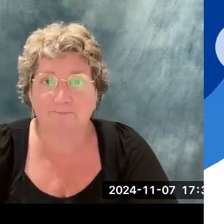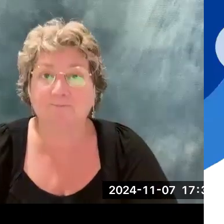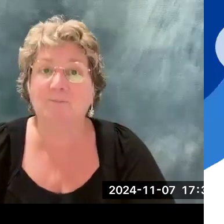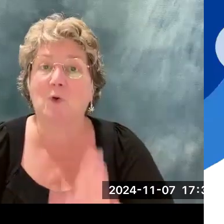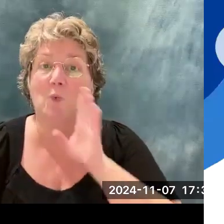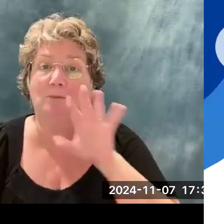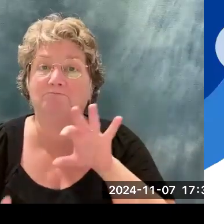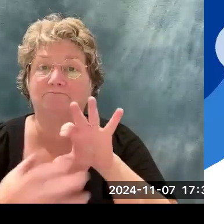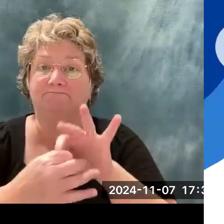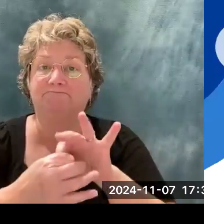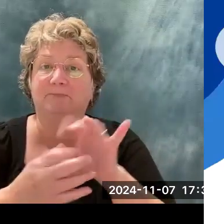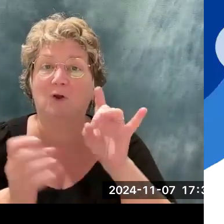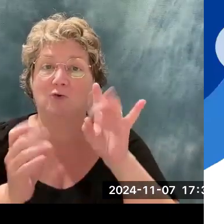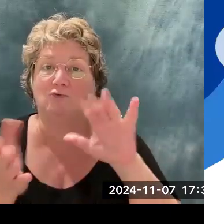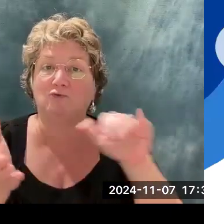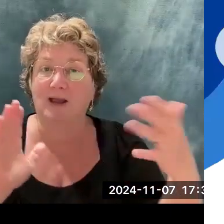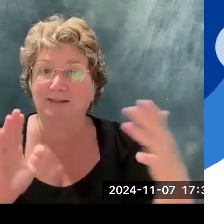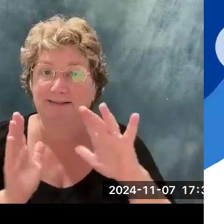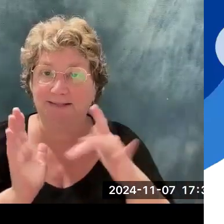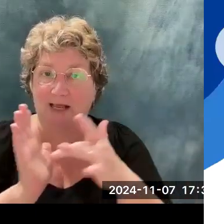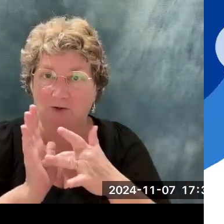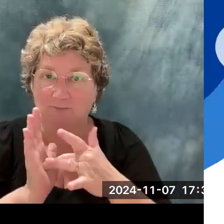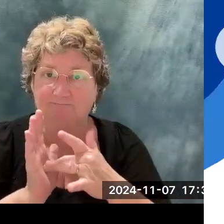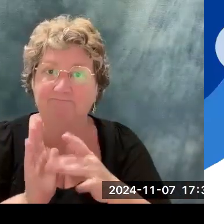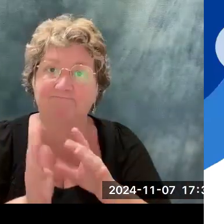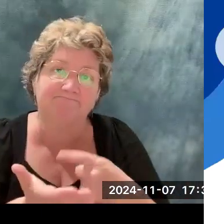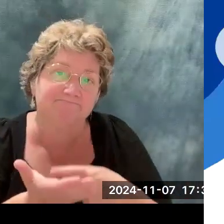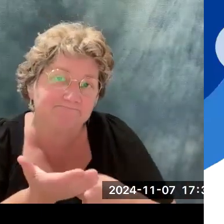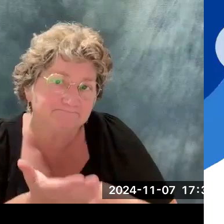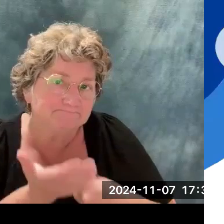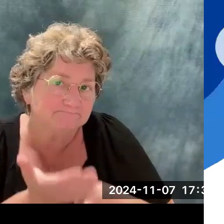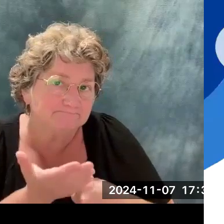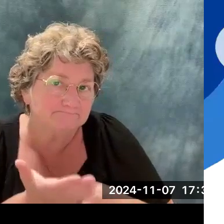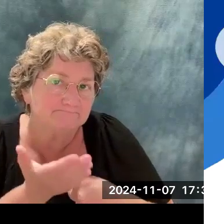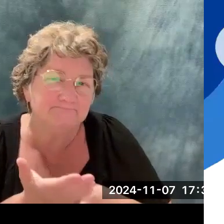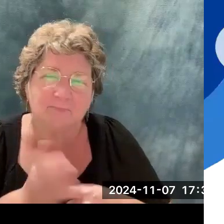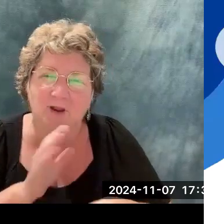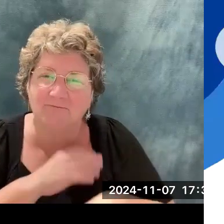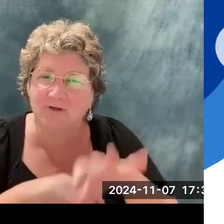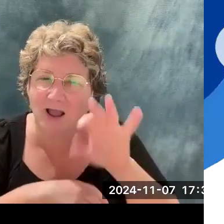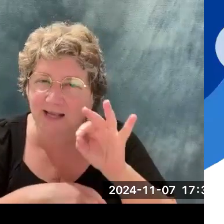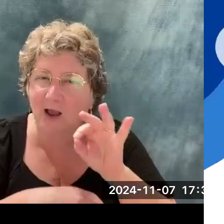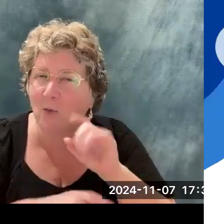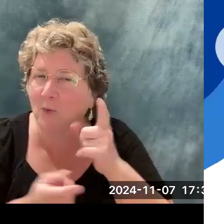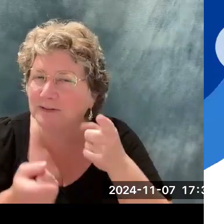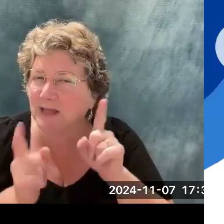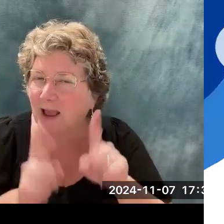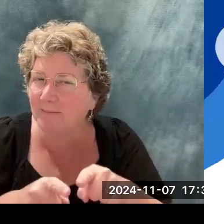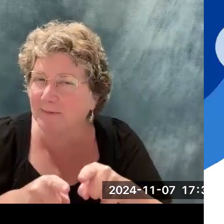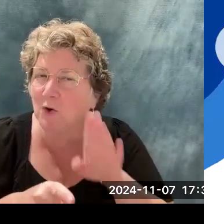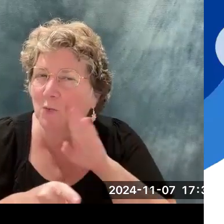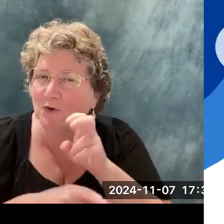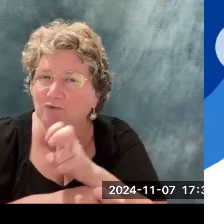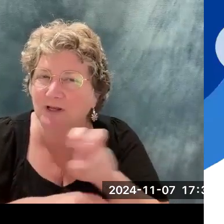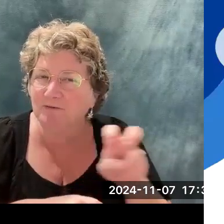talk with you, find out the details of what's going on, and be able to transfer you to the appropriate mobile crisis team that will then